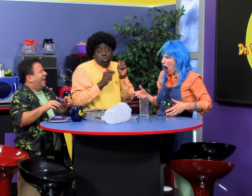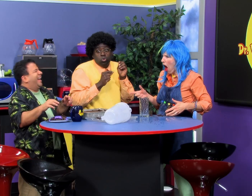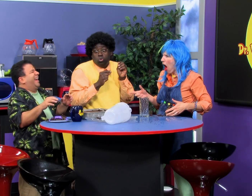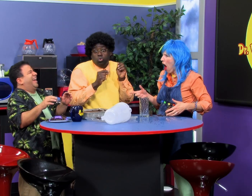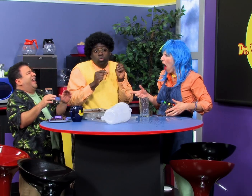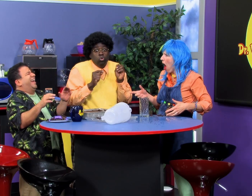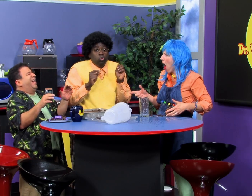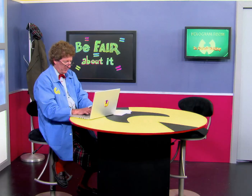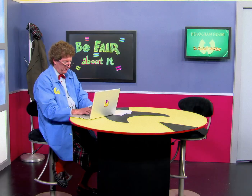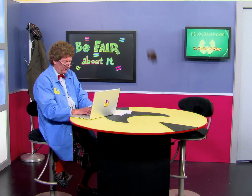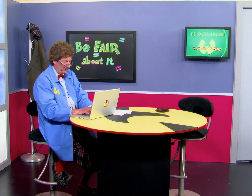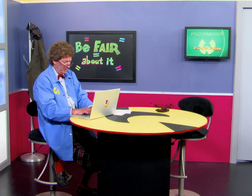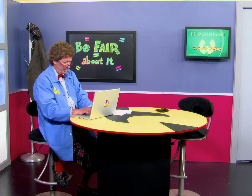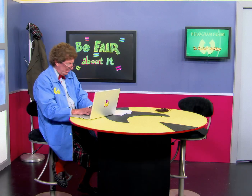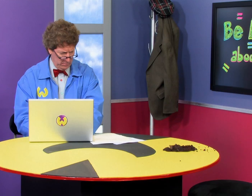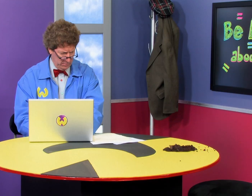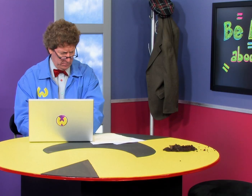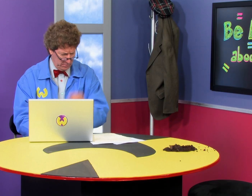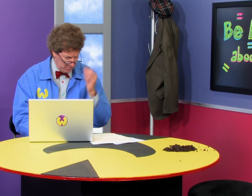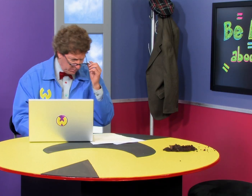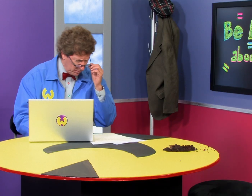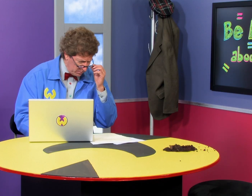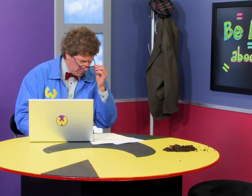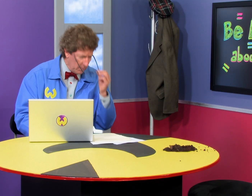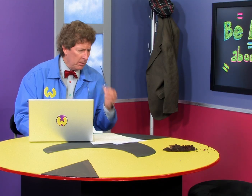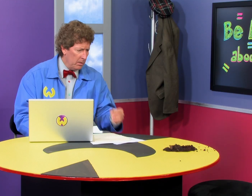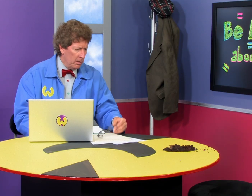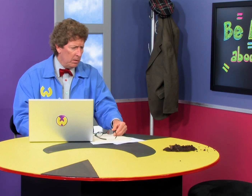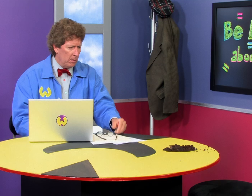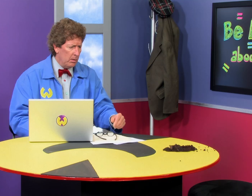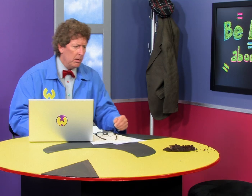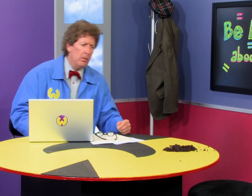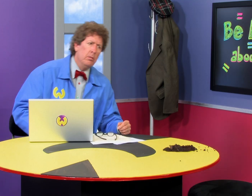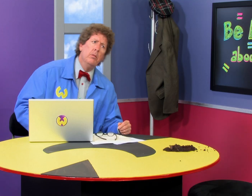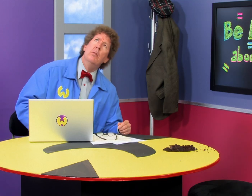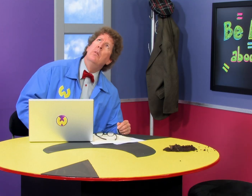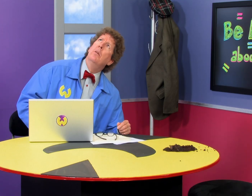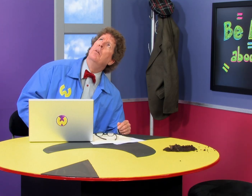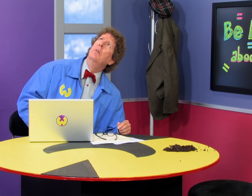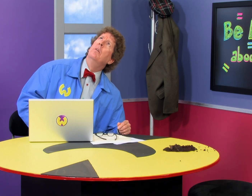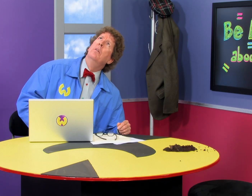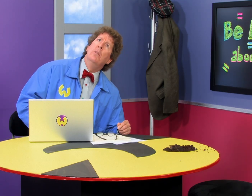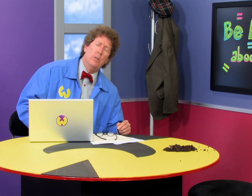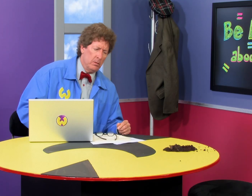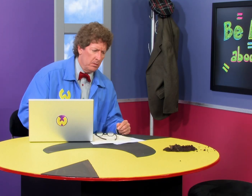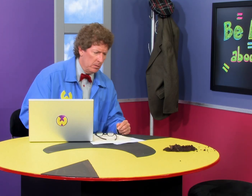OH OH! [WHIZZING. PLOP.] HUH. HMM.